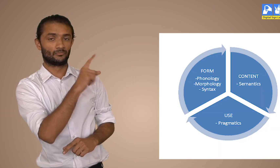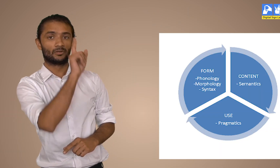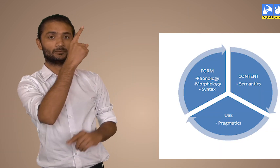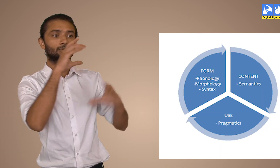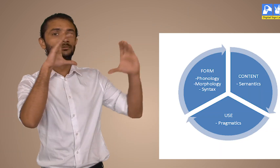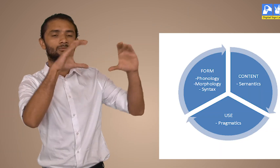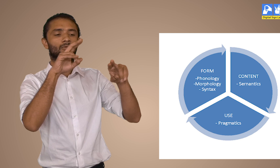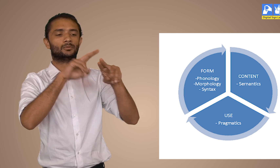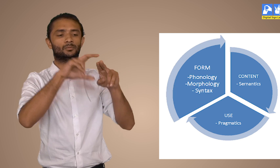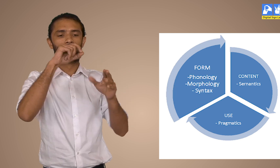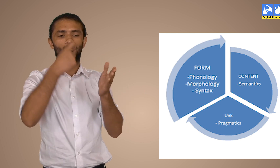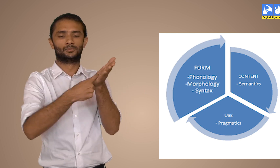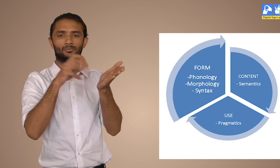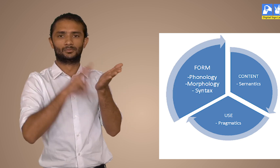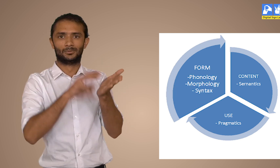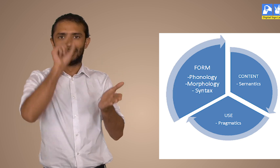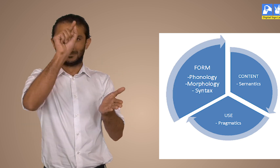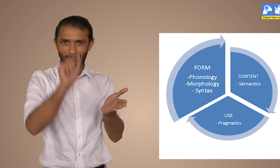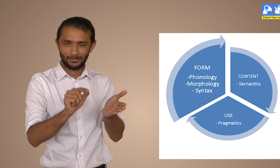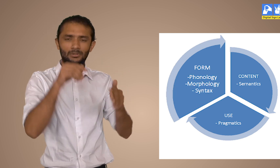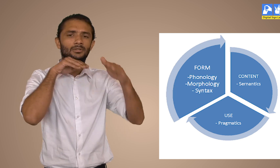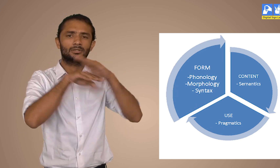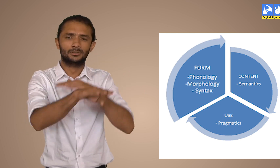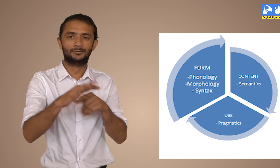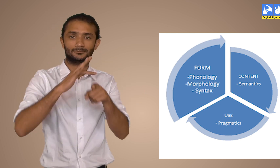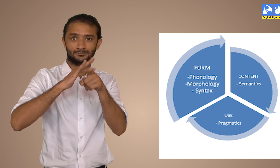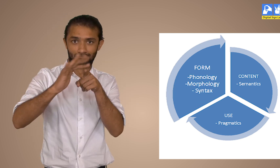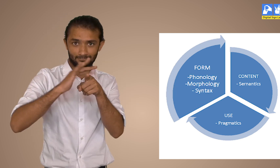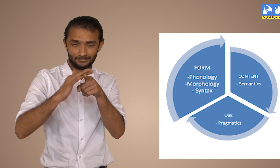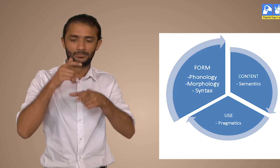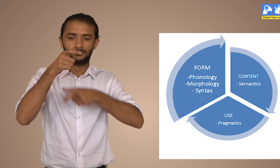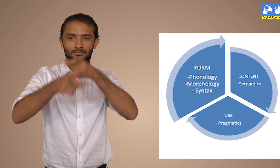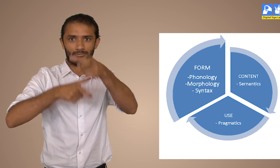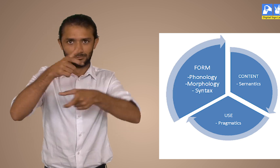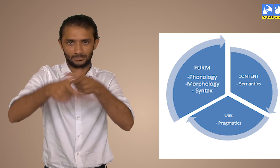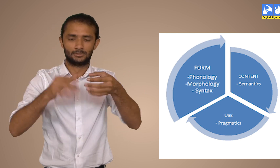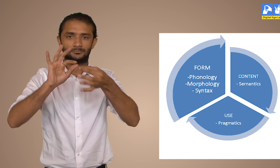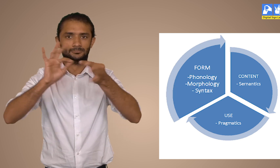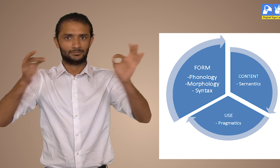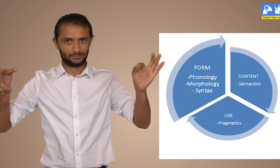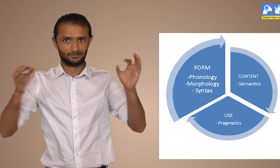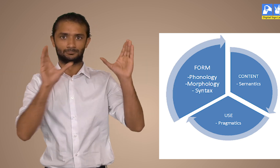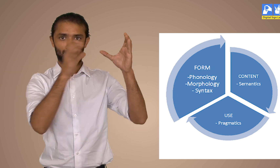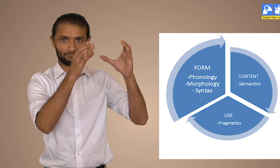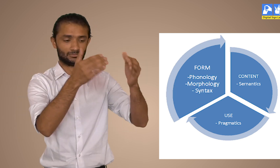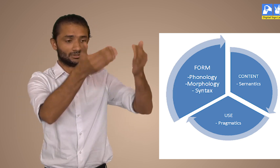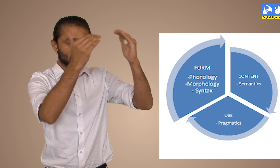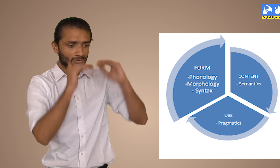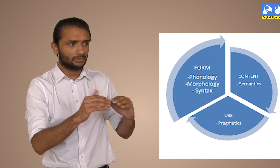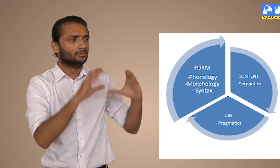Structure of language includes Form that consists of Phonology, Morphology and Syntax.